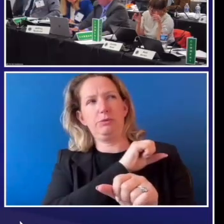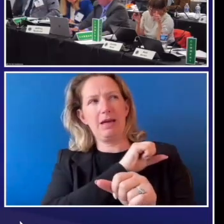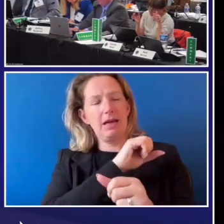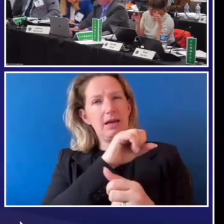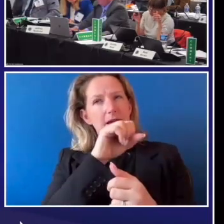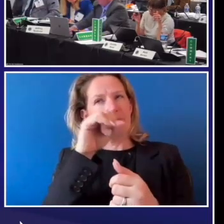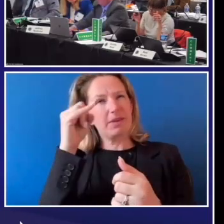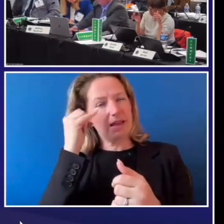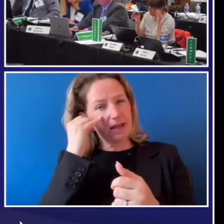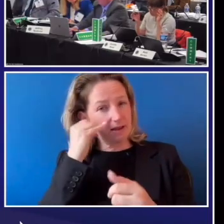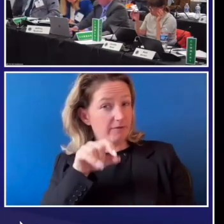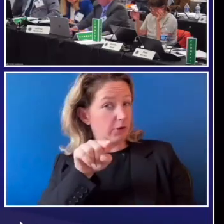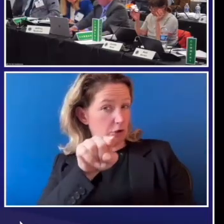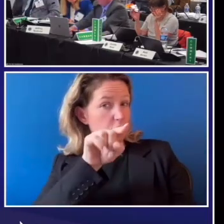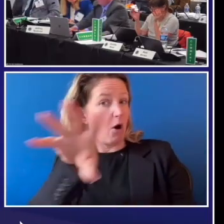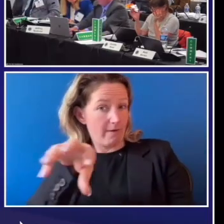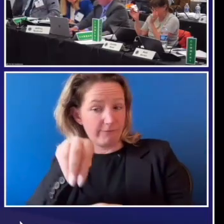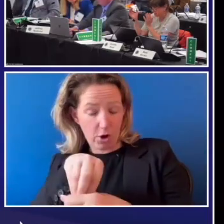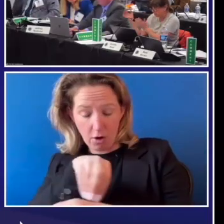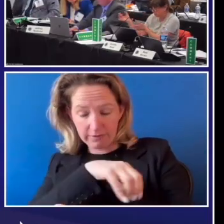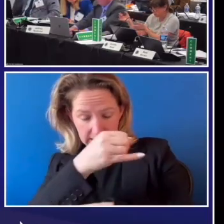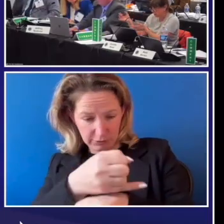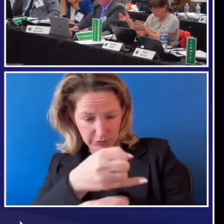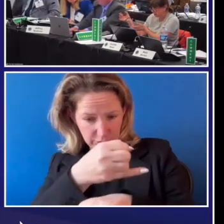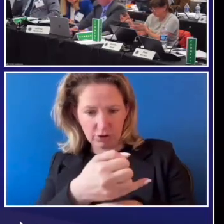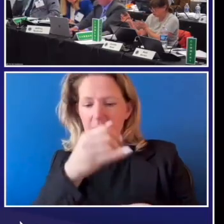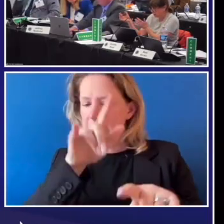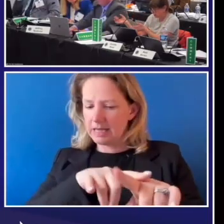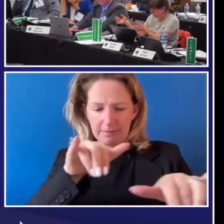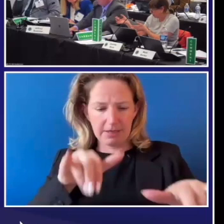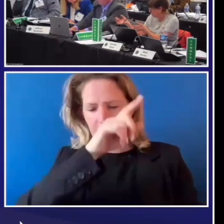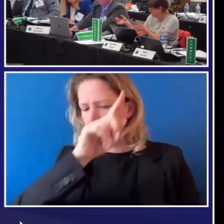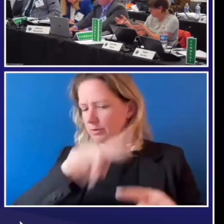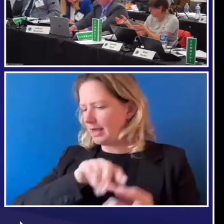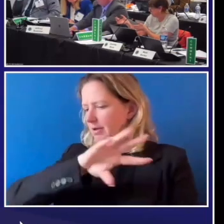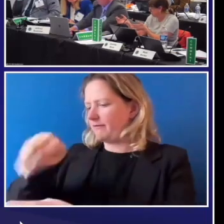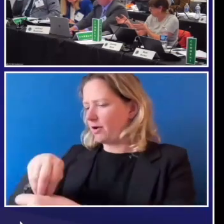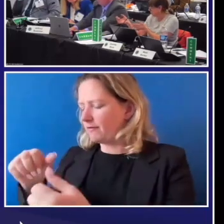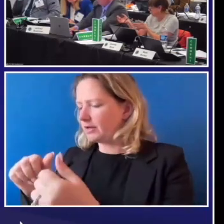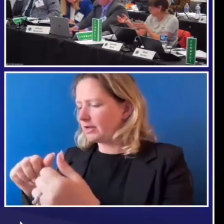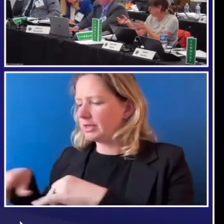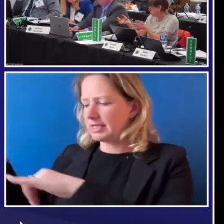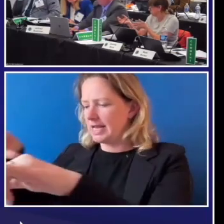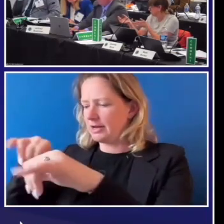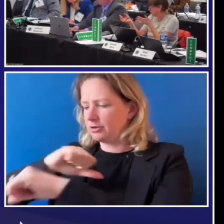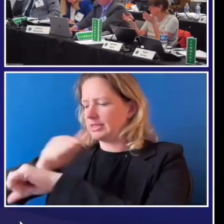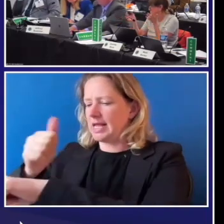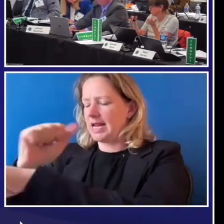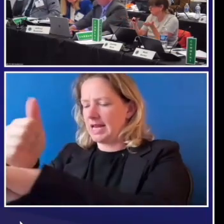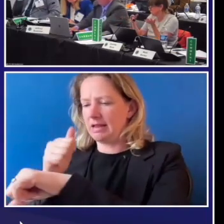an institution, you can't be involved with the standard setting at the accrediting agency. But, of course, the institutions, it's